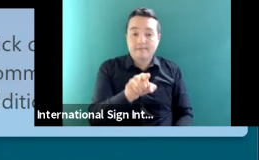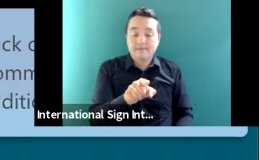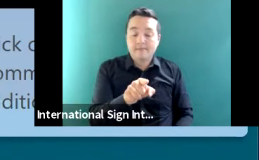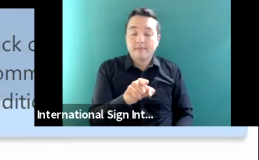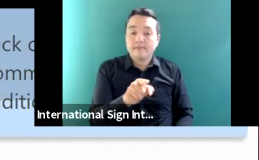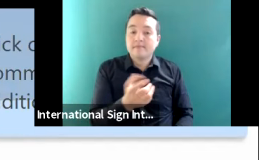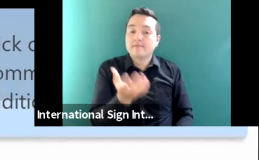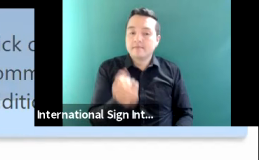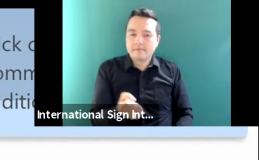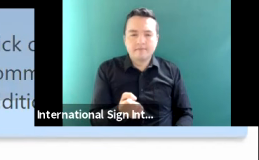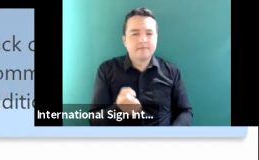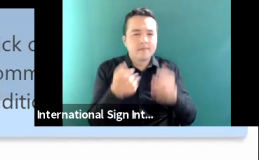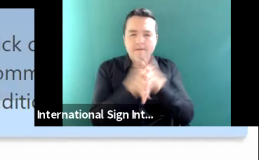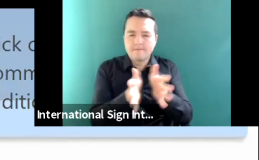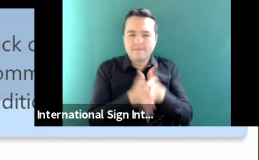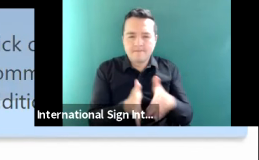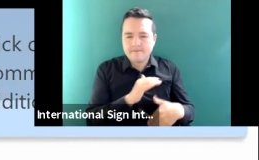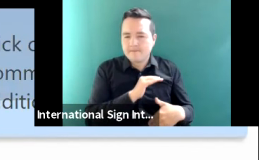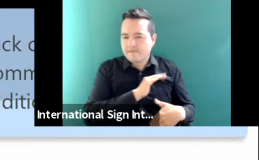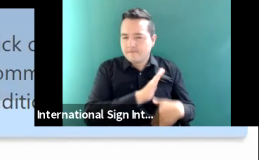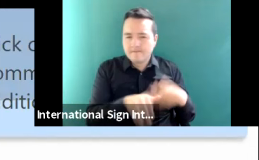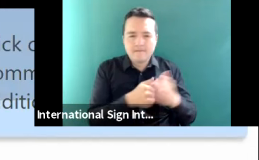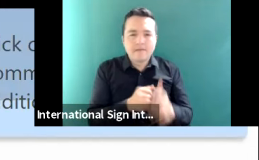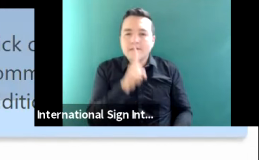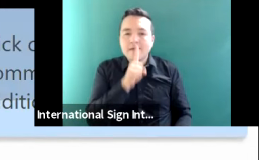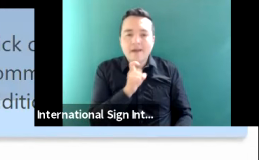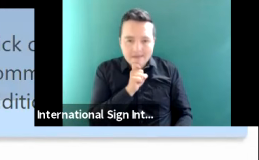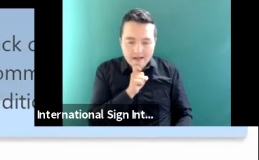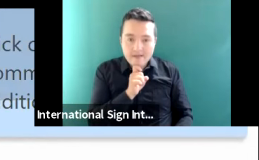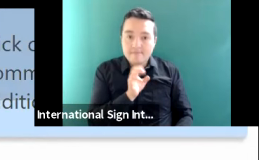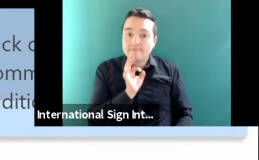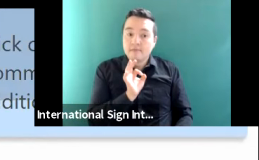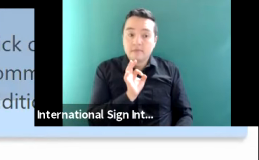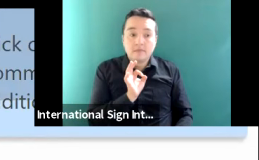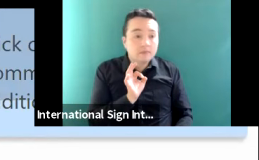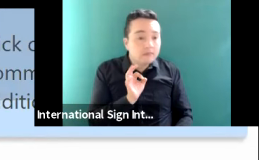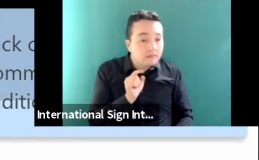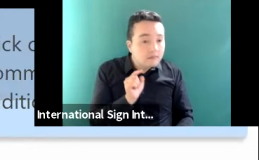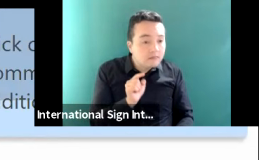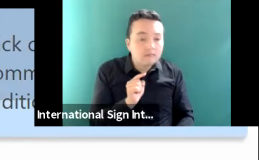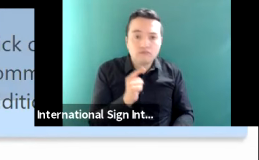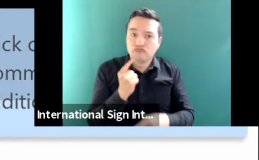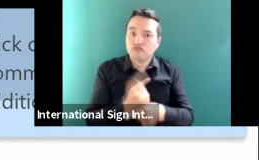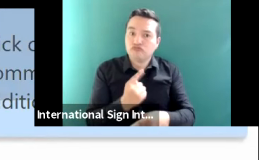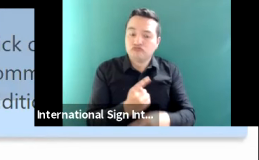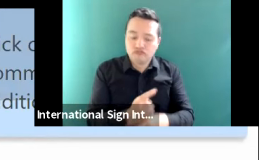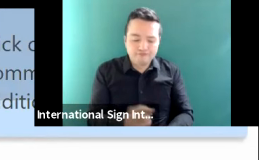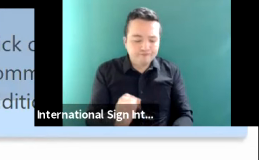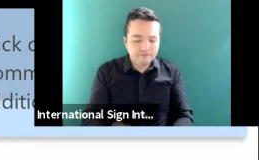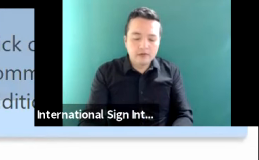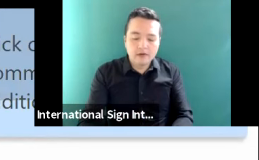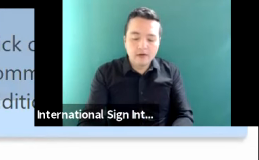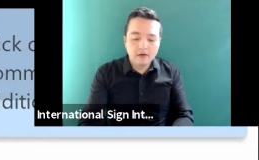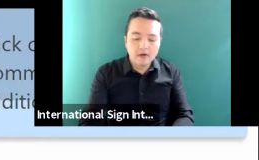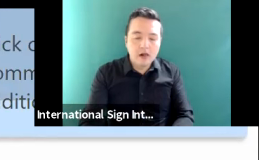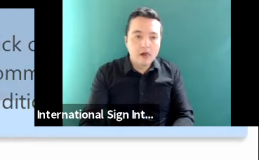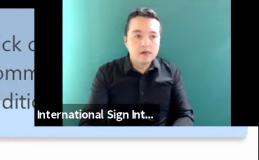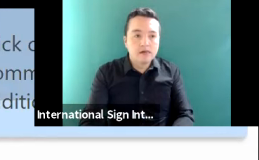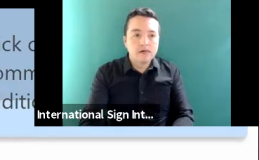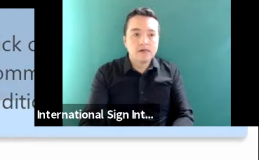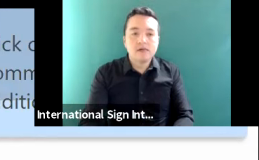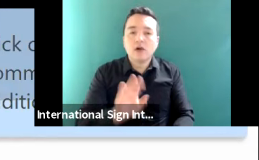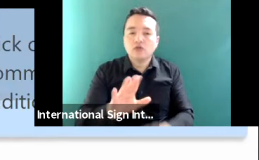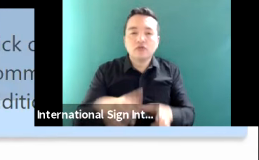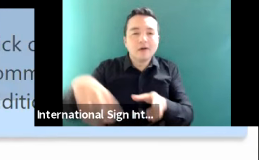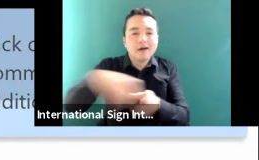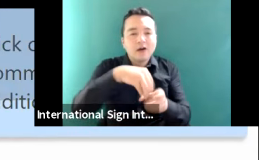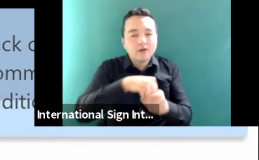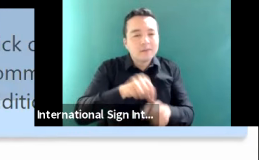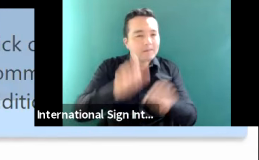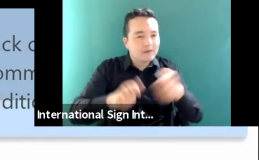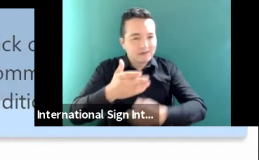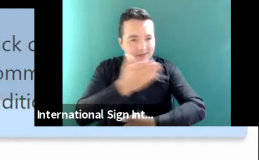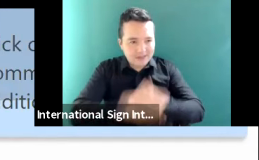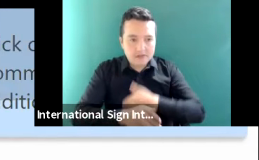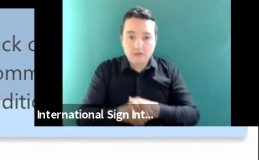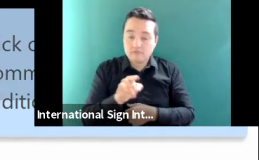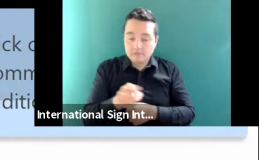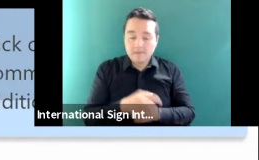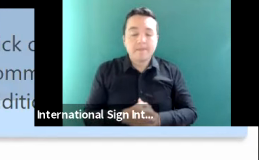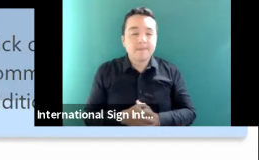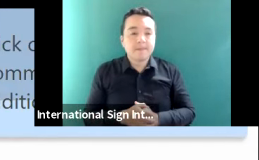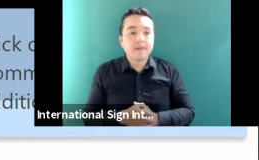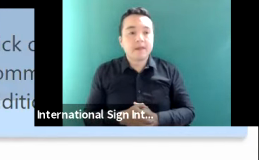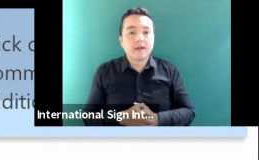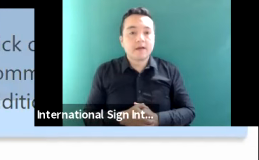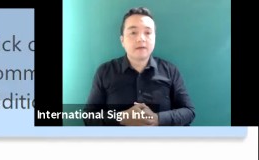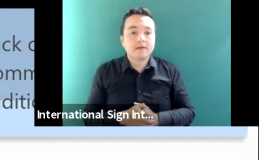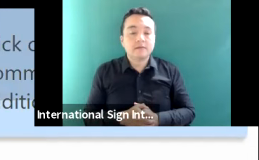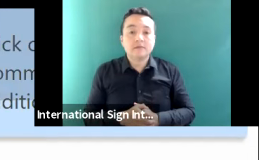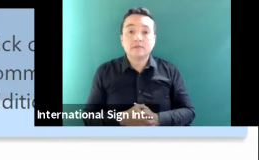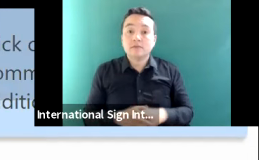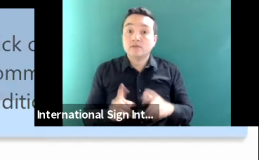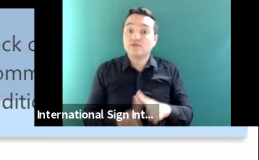So to answer your question, let me start the presentation.